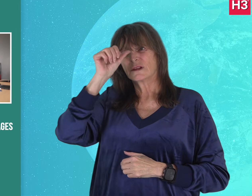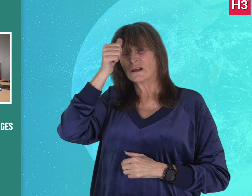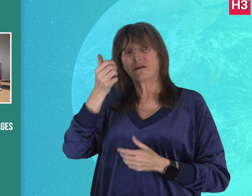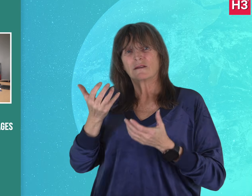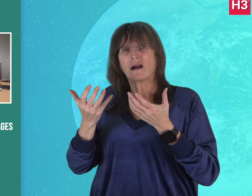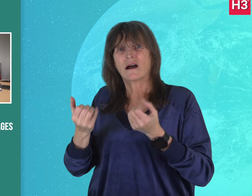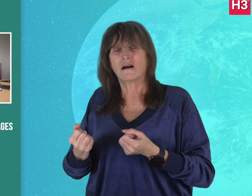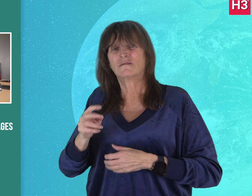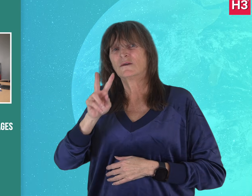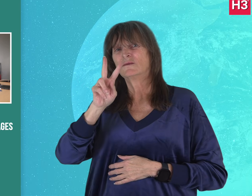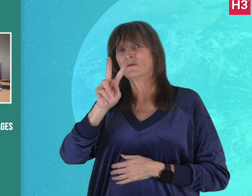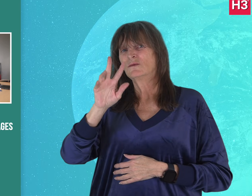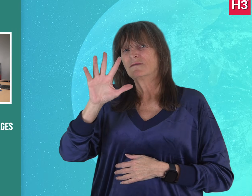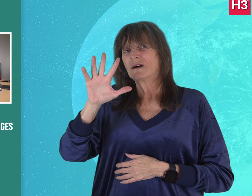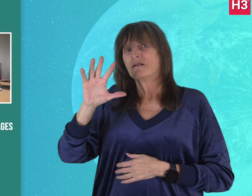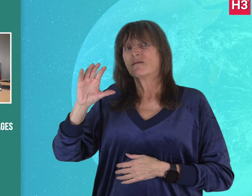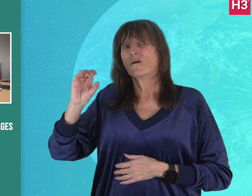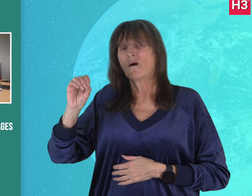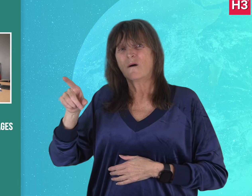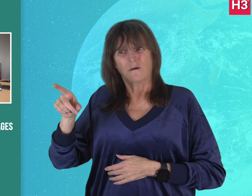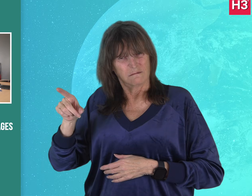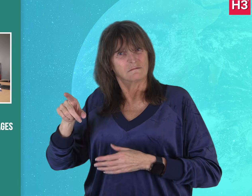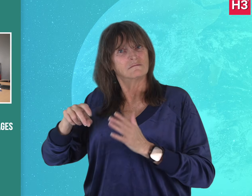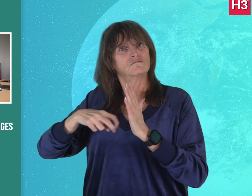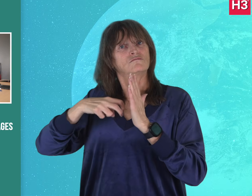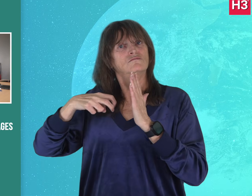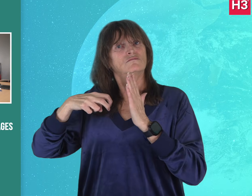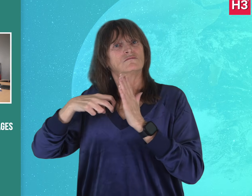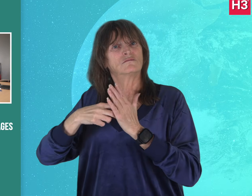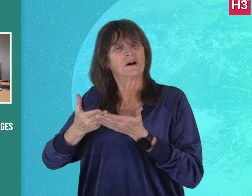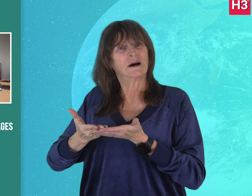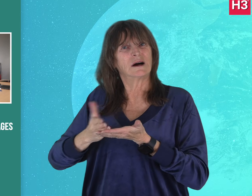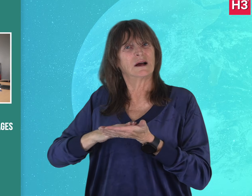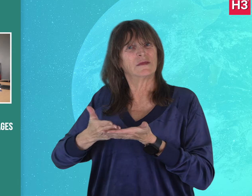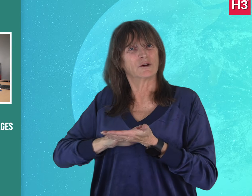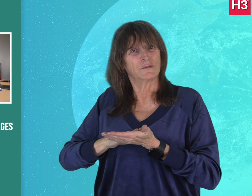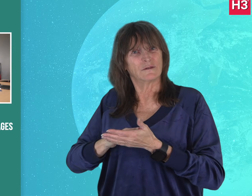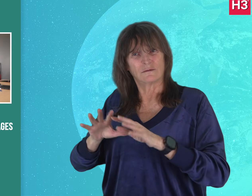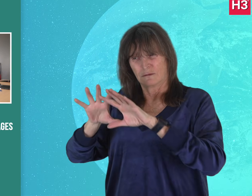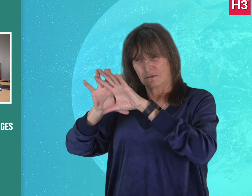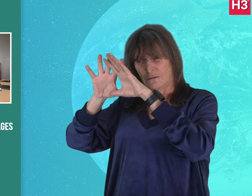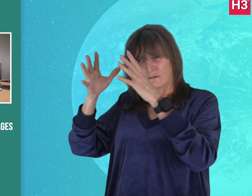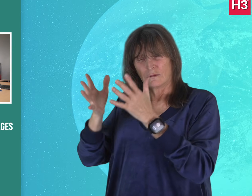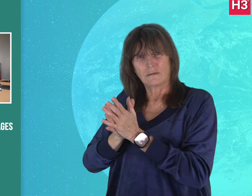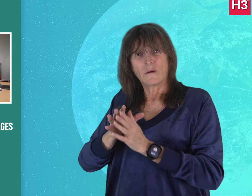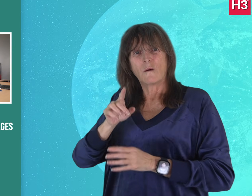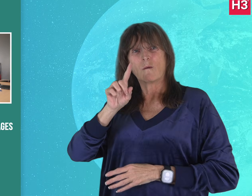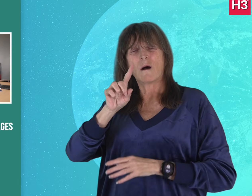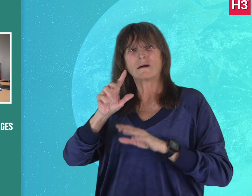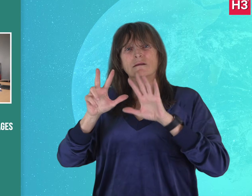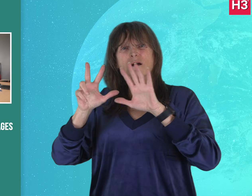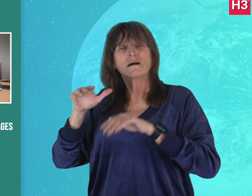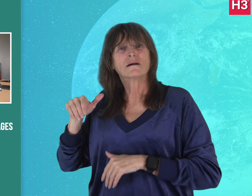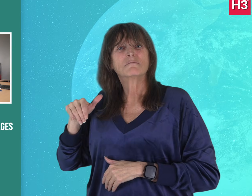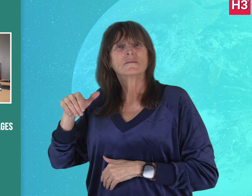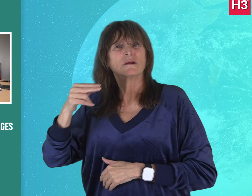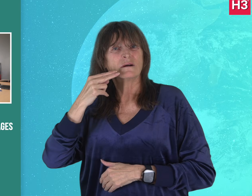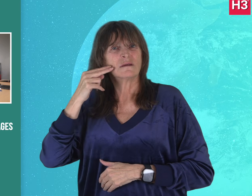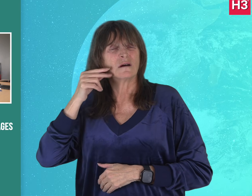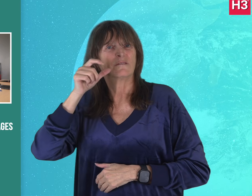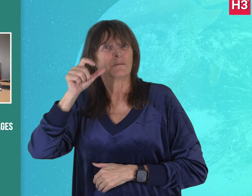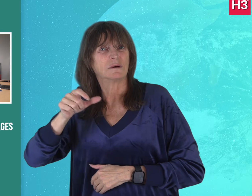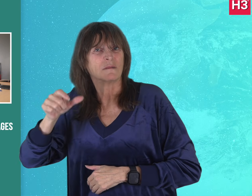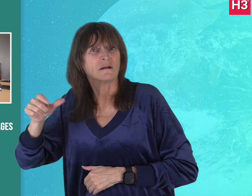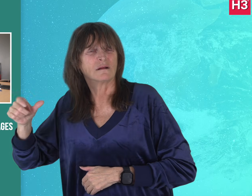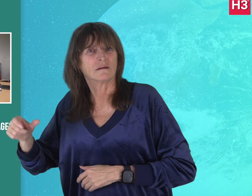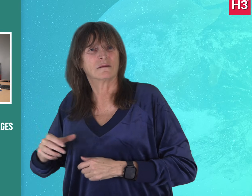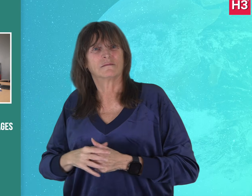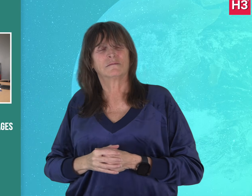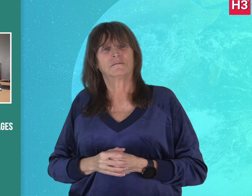about 250 certified interpreters for 18 million Deaf people.